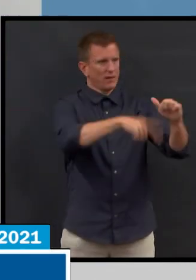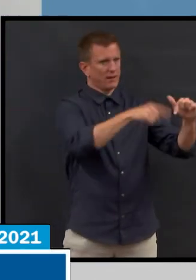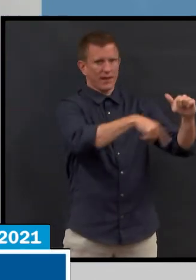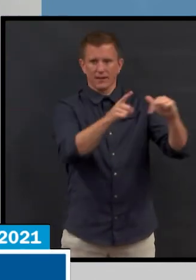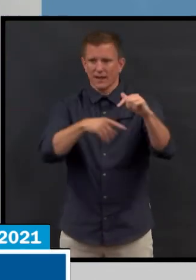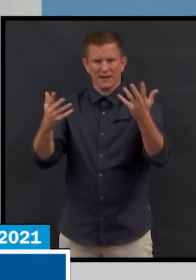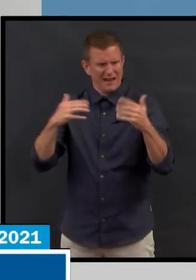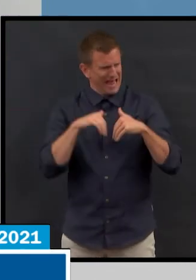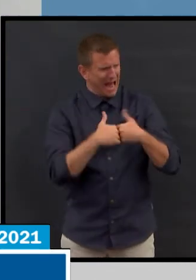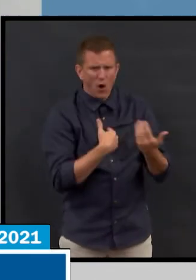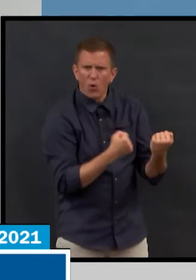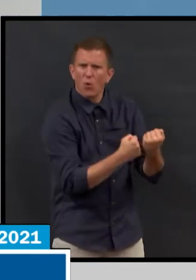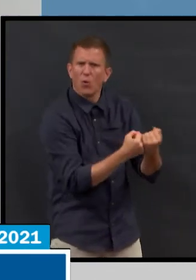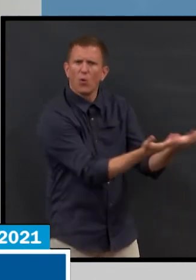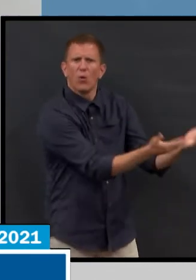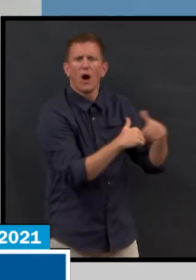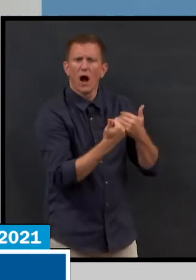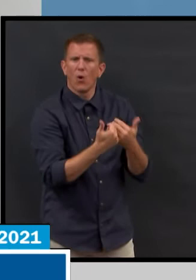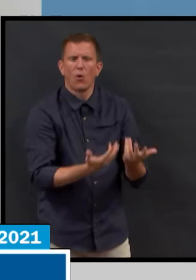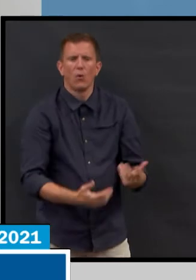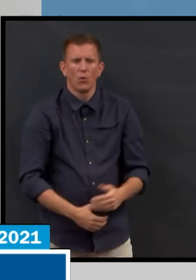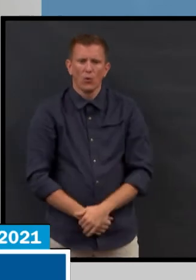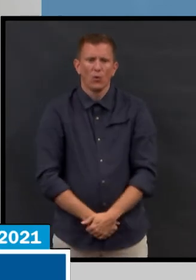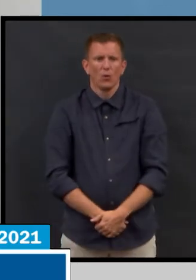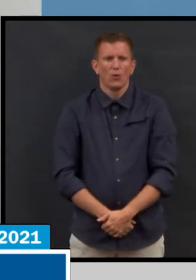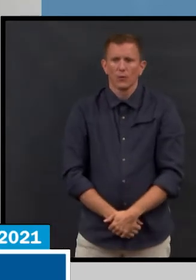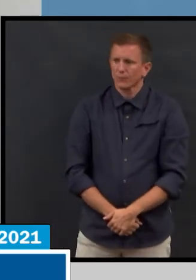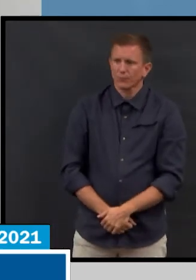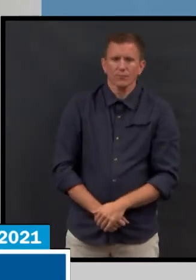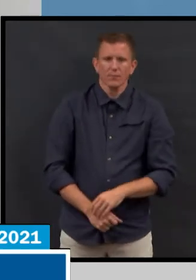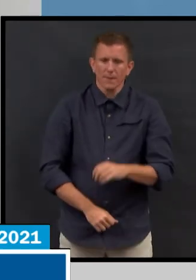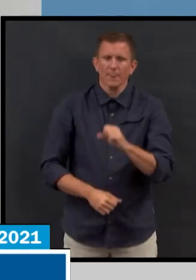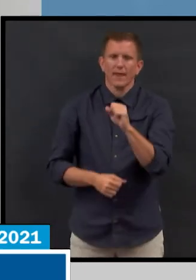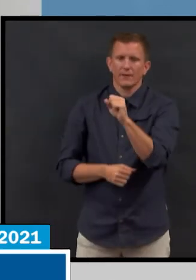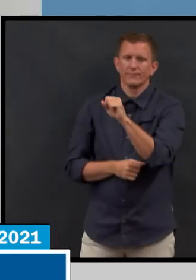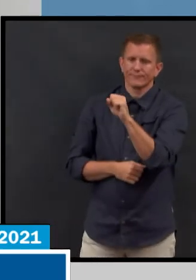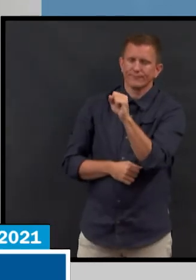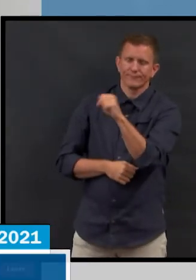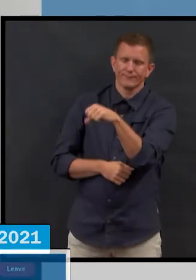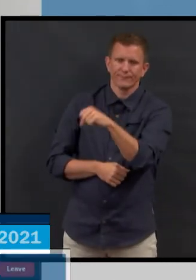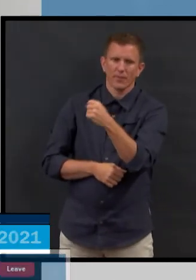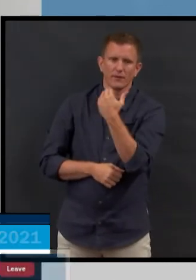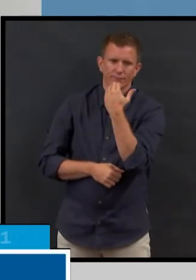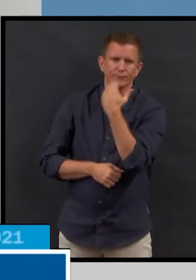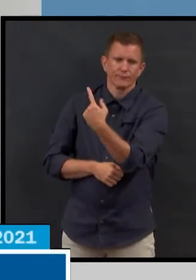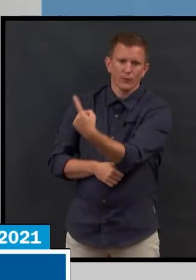often we see barriers for people with disabling conditions as well as with substance misuse